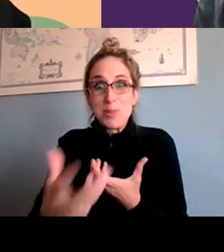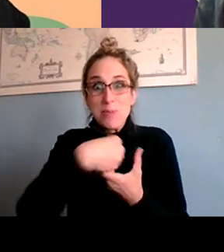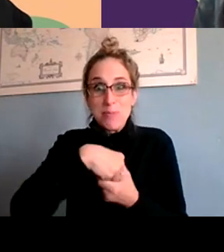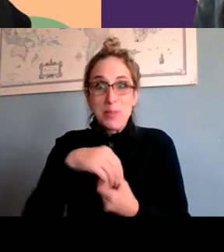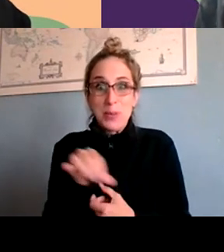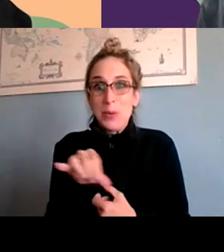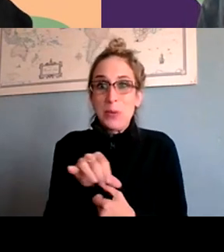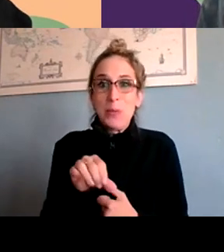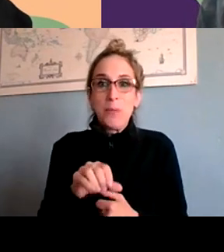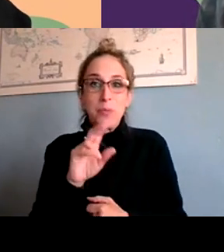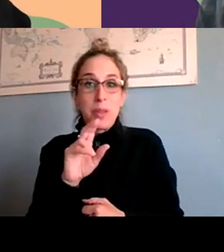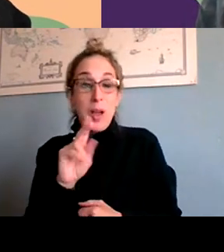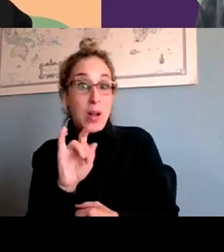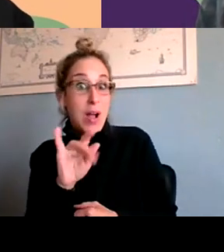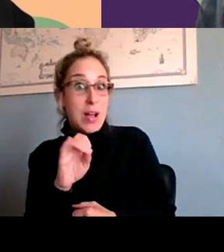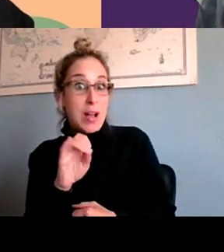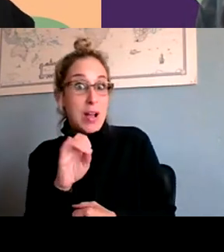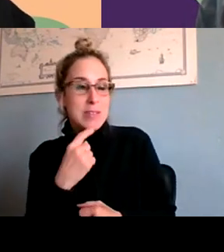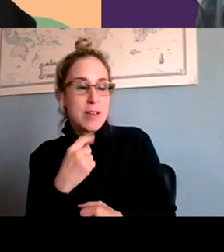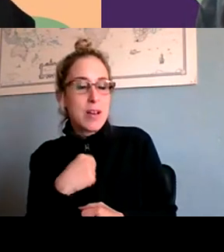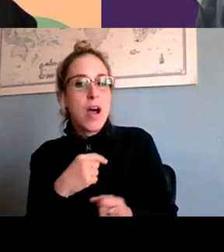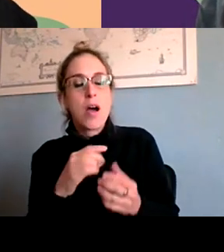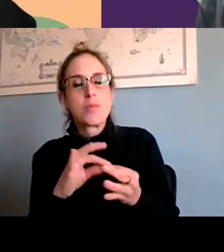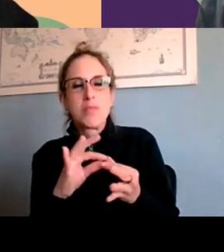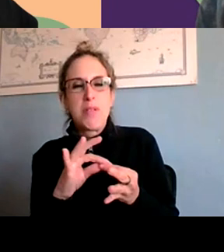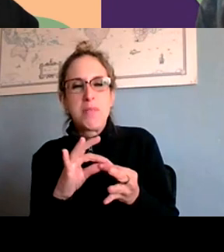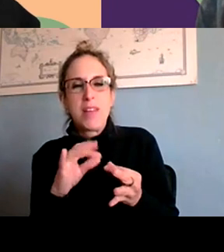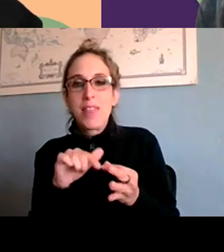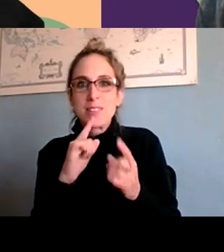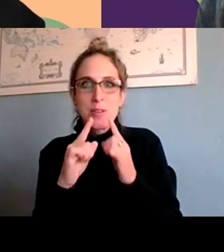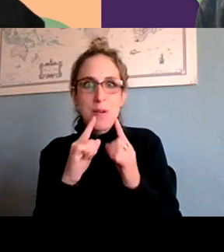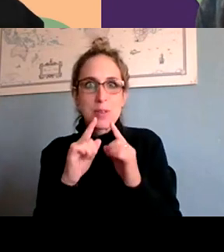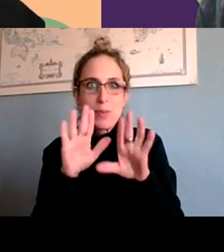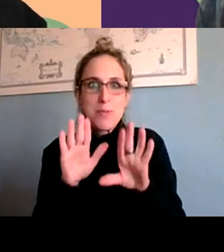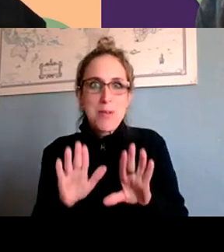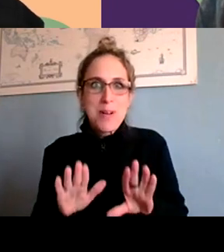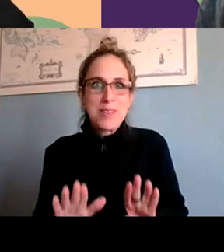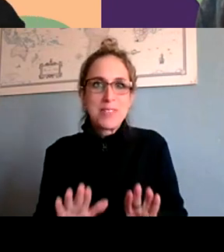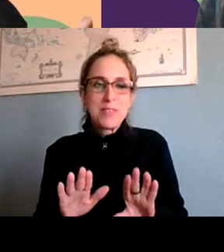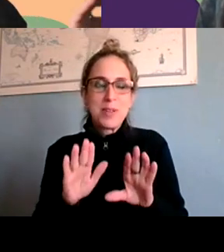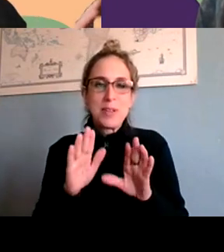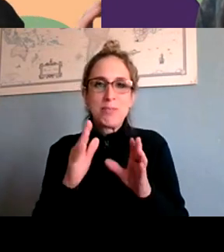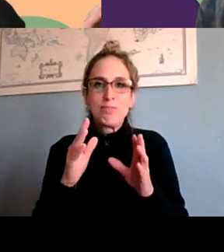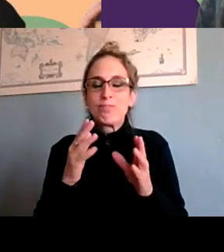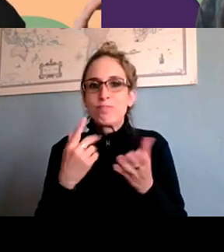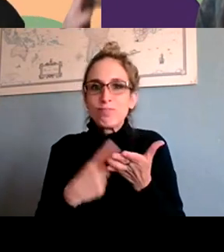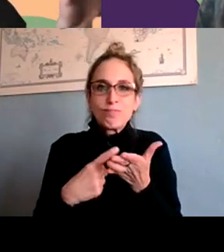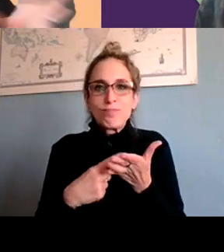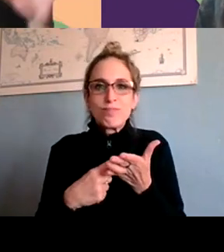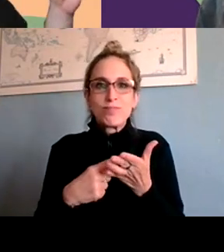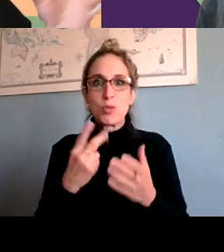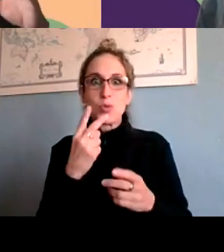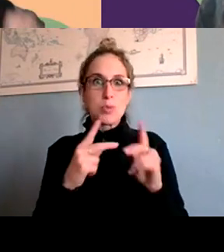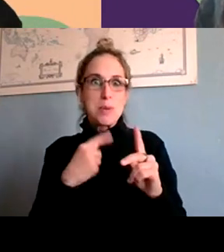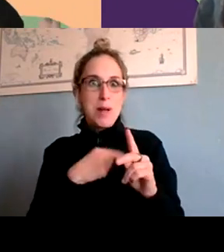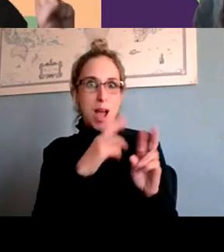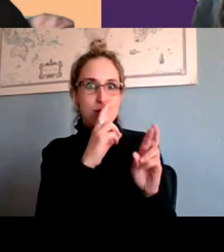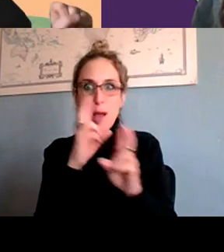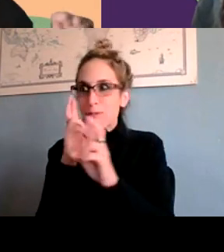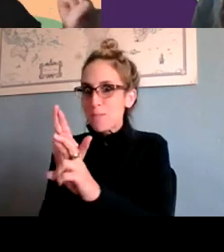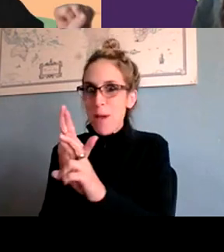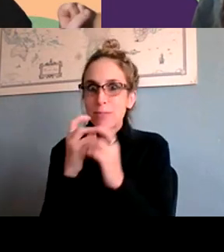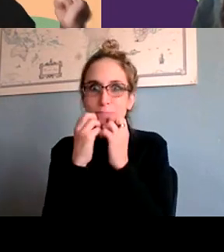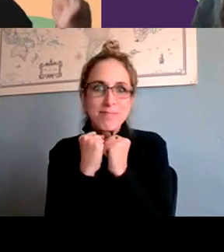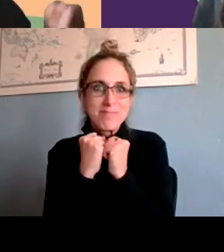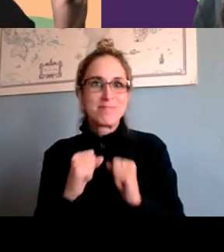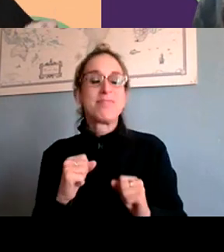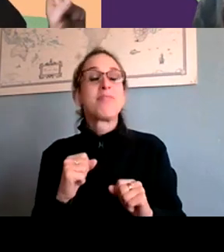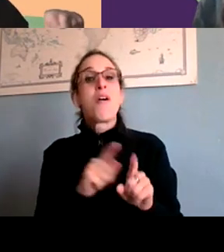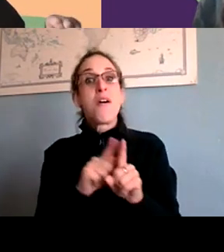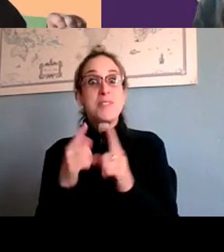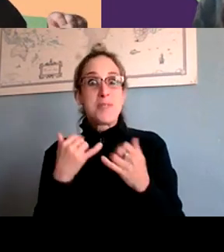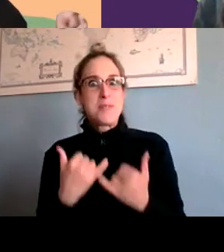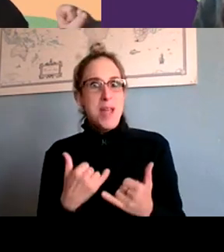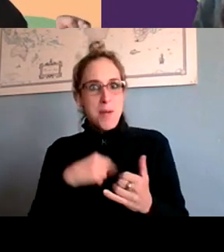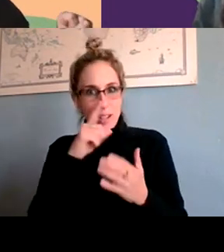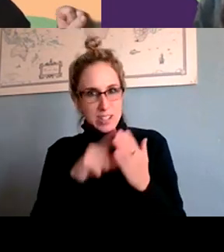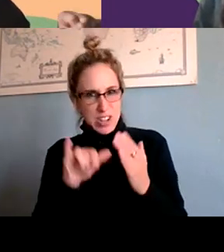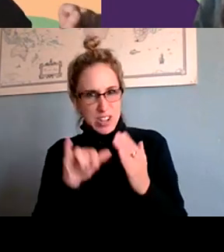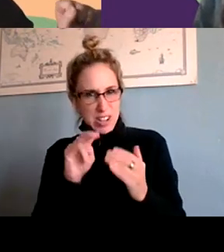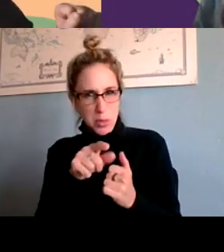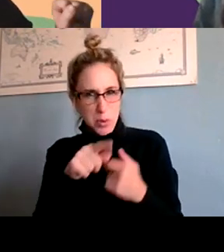Kyle Livie (he/him/his): it's it's I have to say I was just going to comment that this conversation is just so wonderful because it's you know one or two people that I respected adore having this like and then also now I get to check in with you about your progress in your writing.